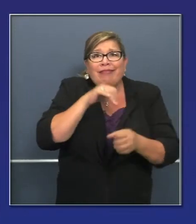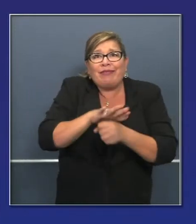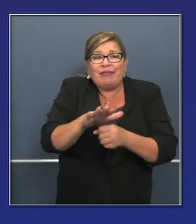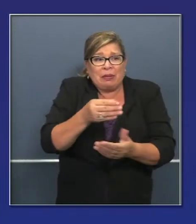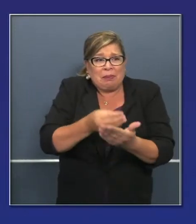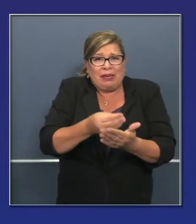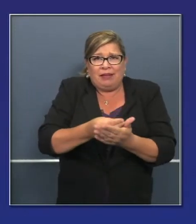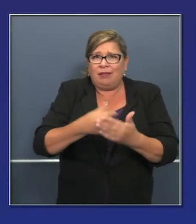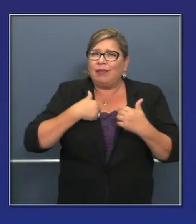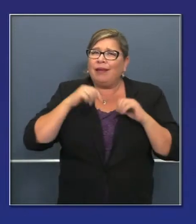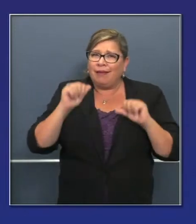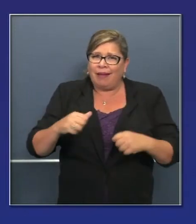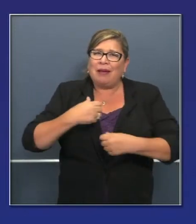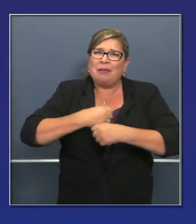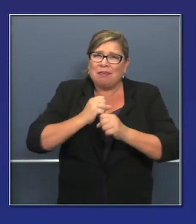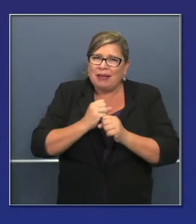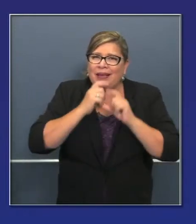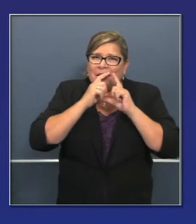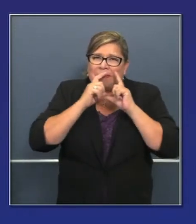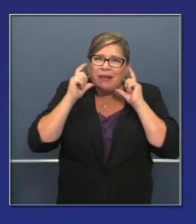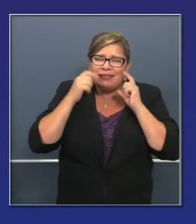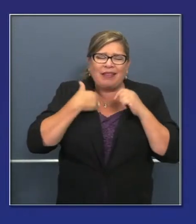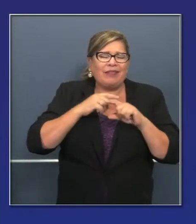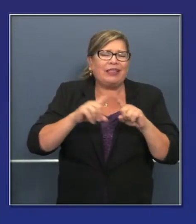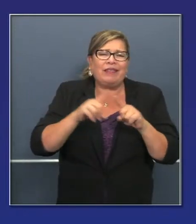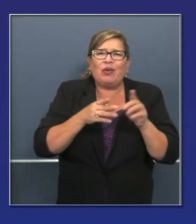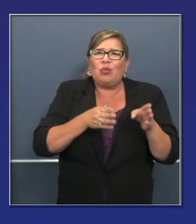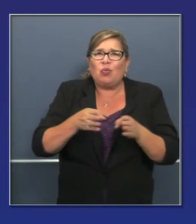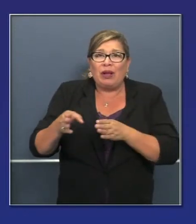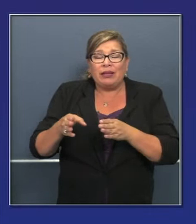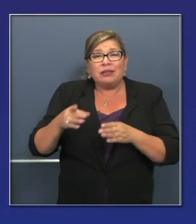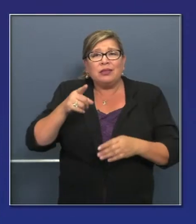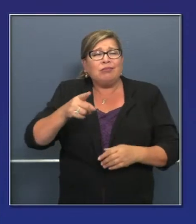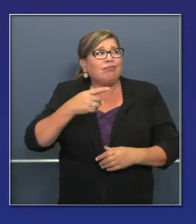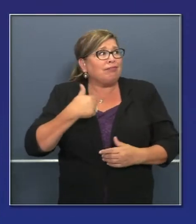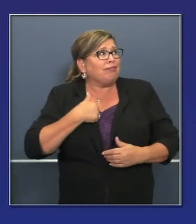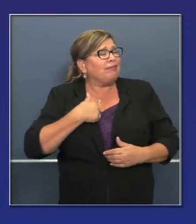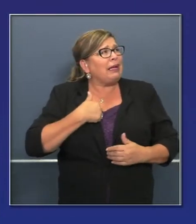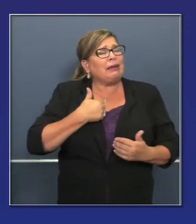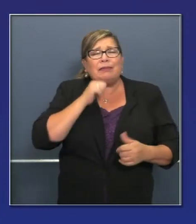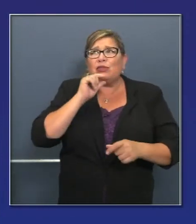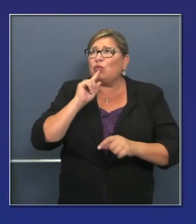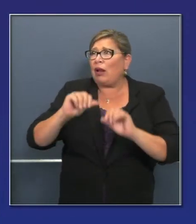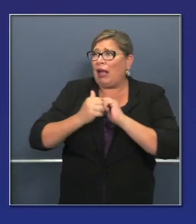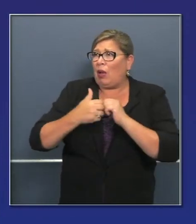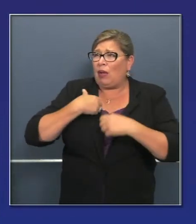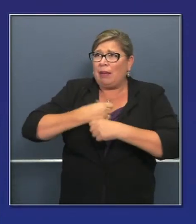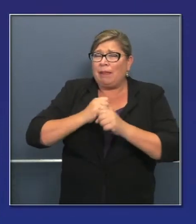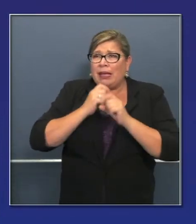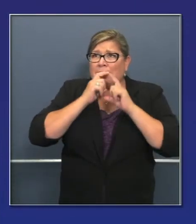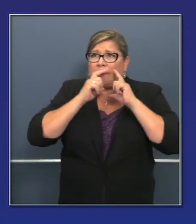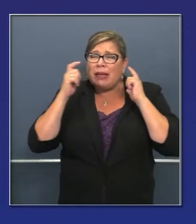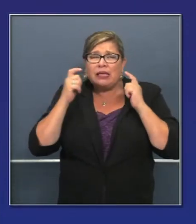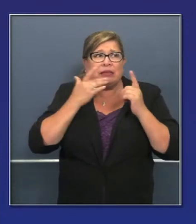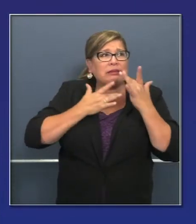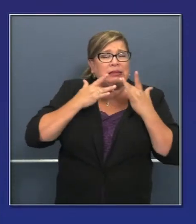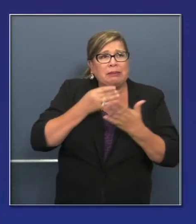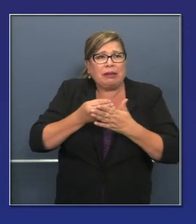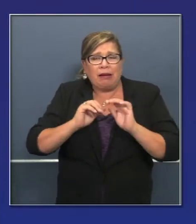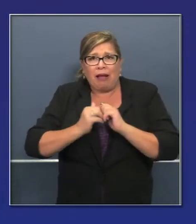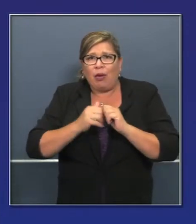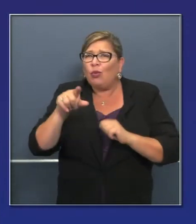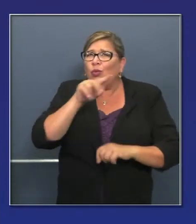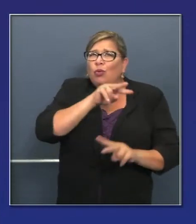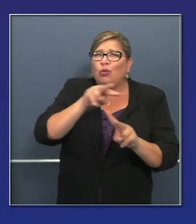get a face mask at the store the capacity to have some delivered to you if you aren't of means but